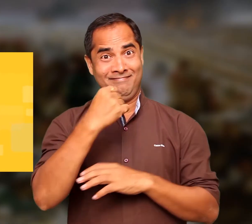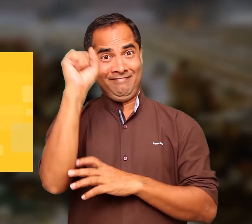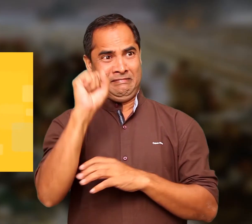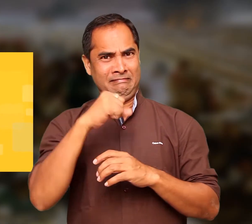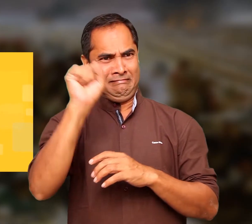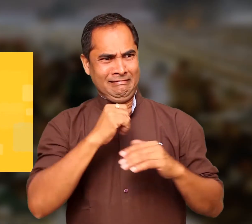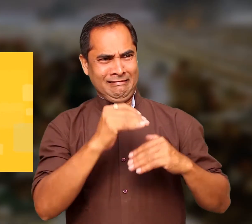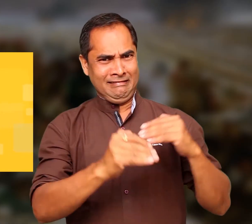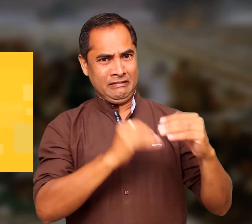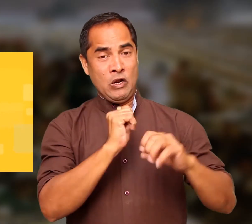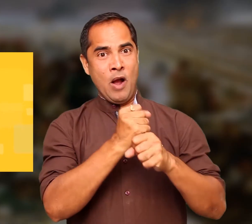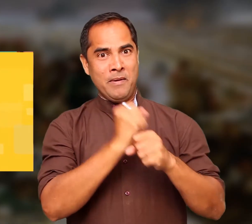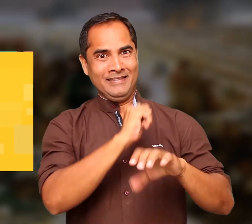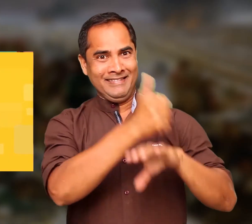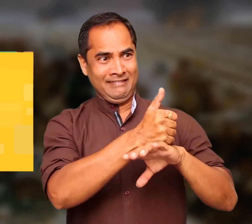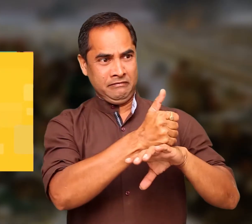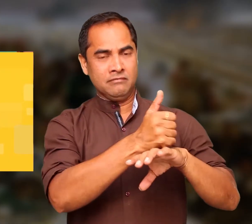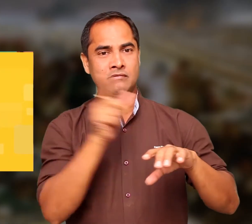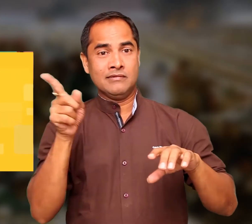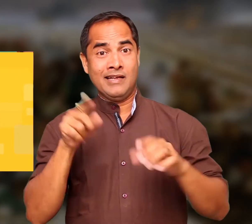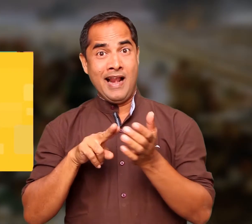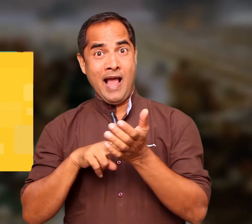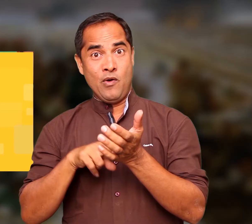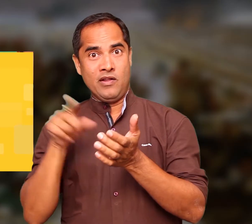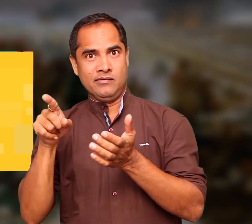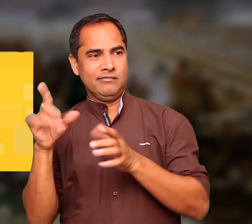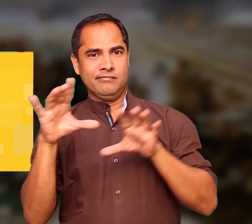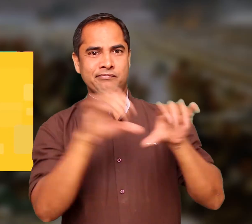After the French Revolution, a government was set up. But Napoleon overthrew the government